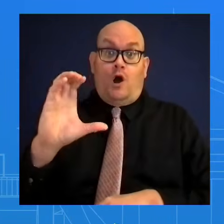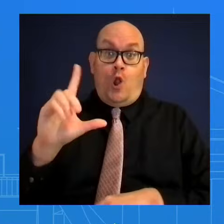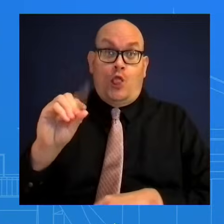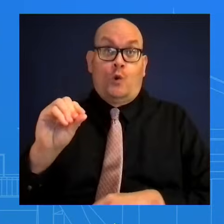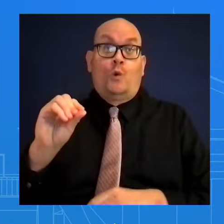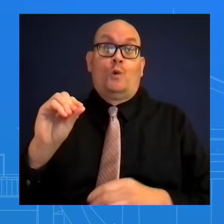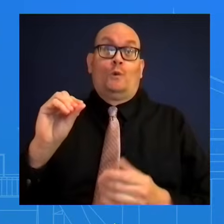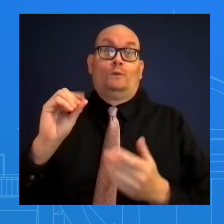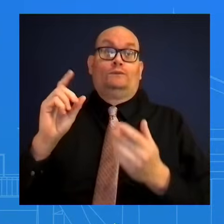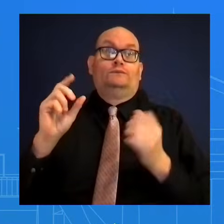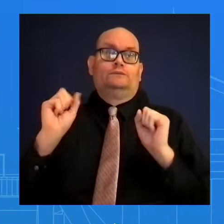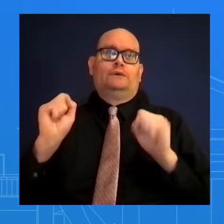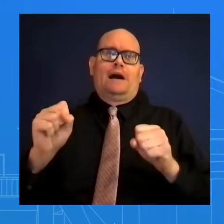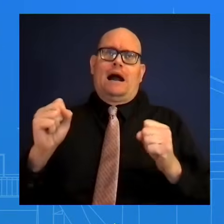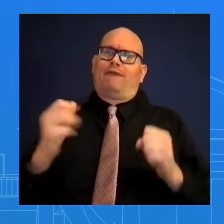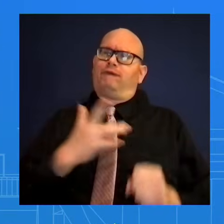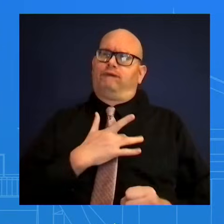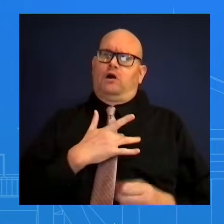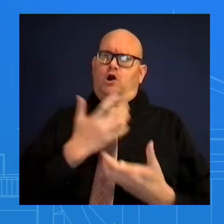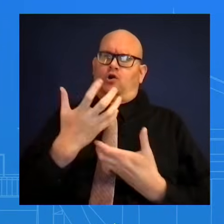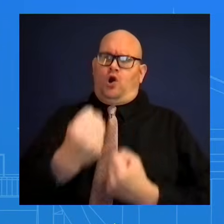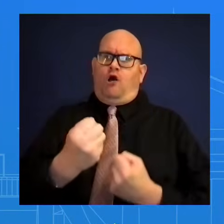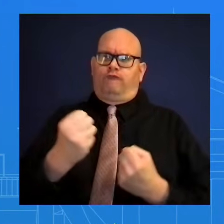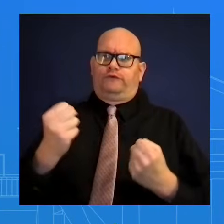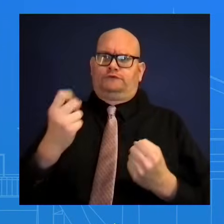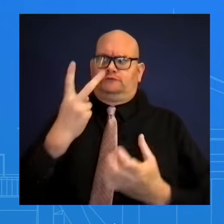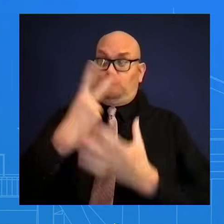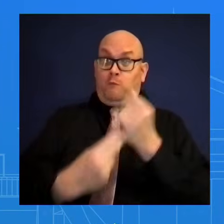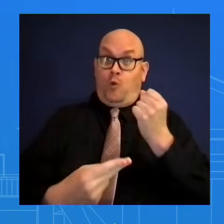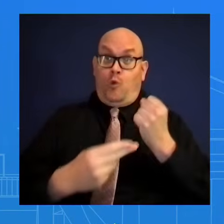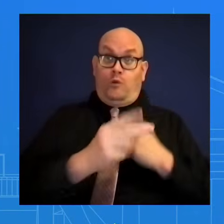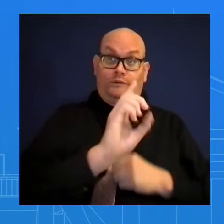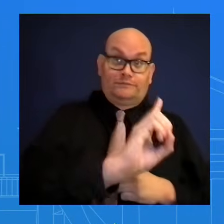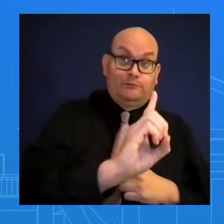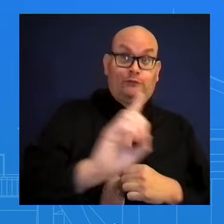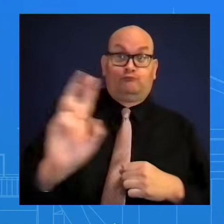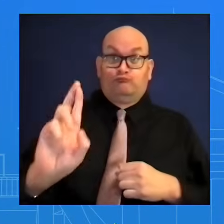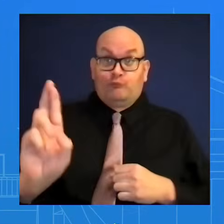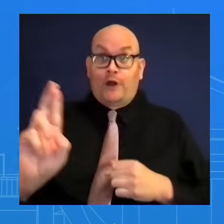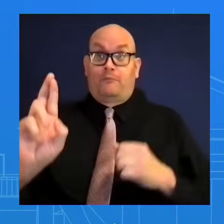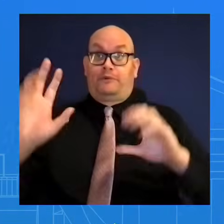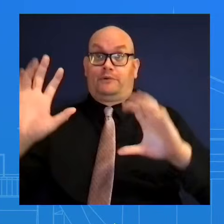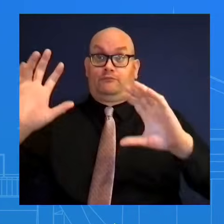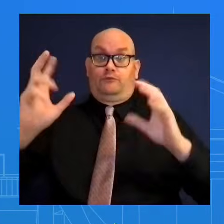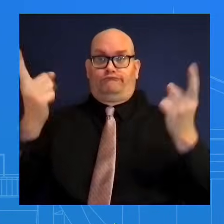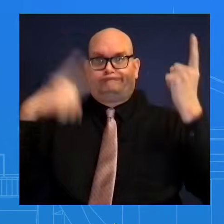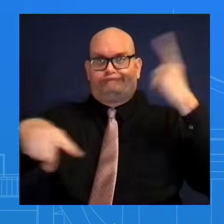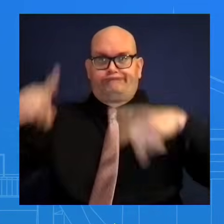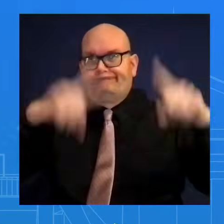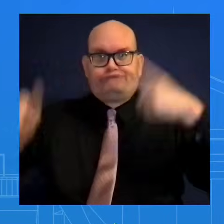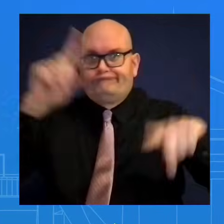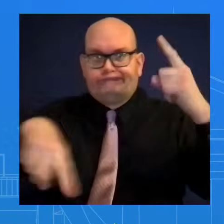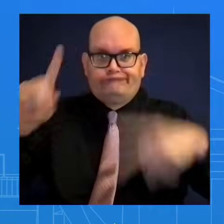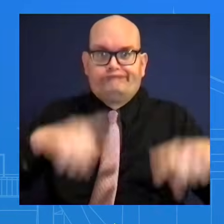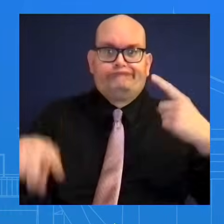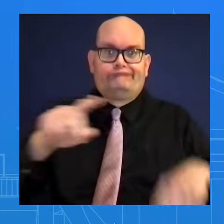clearly, should get both Republican and Democratic votes in both the House and the Senate. As it relates to your question about the congresswoman: